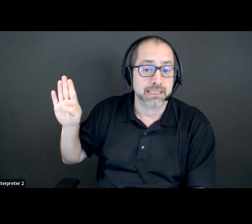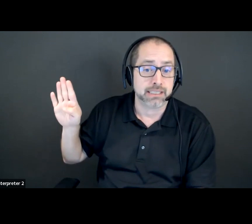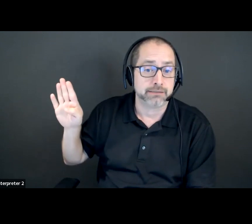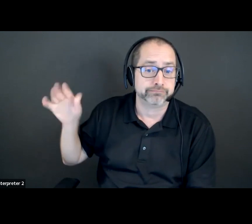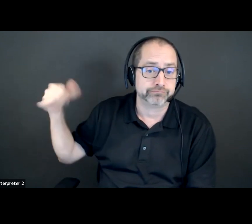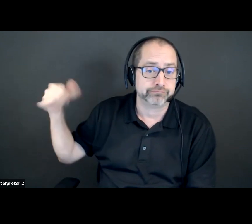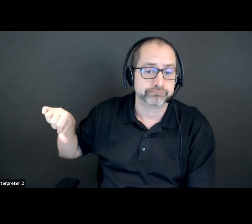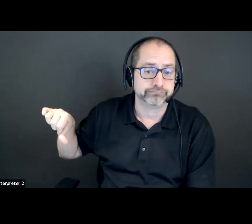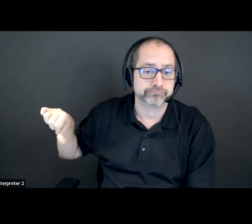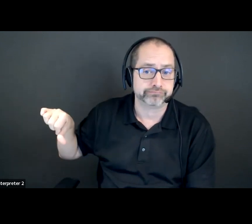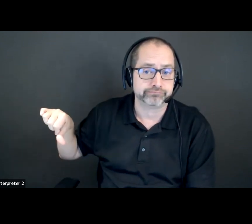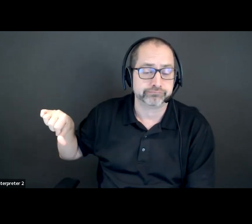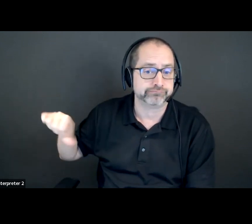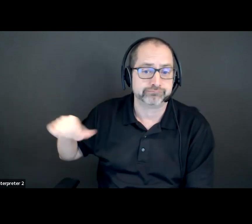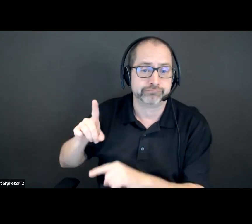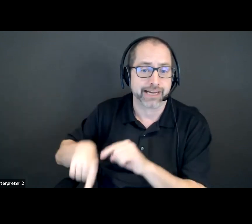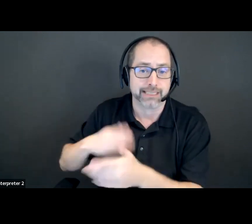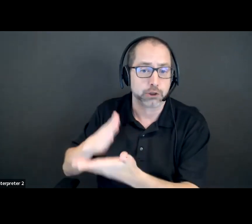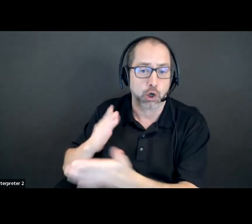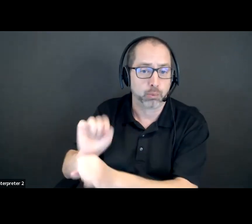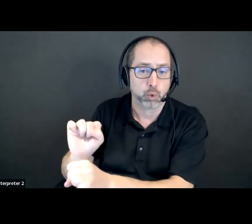so now I can't stop working to rest and take care of myself.